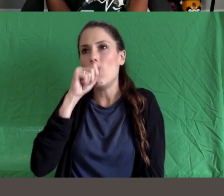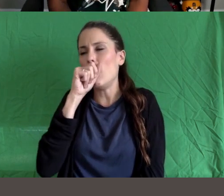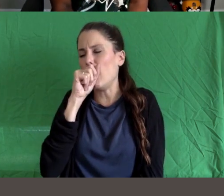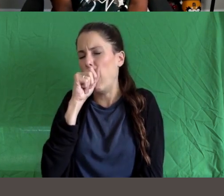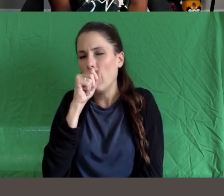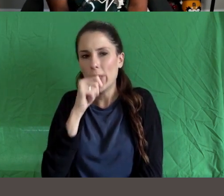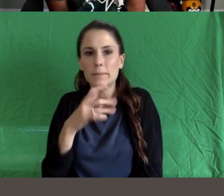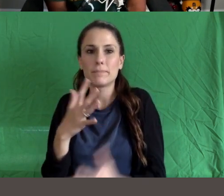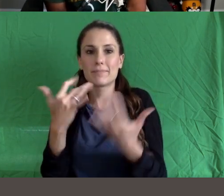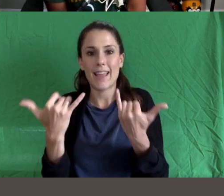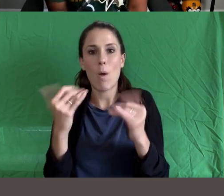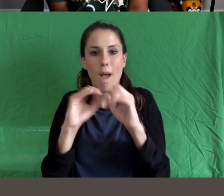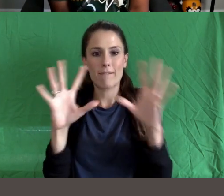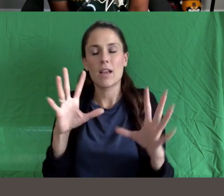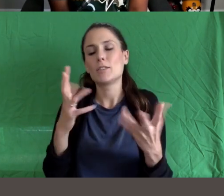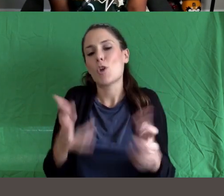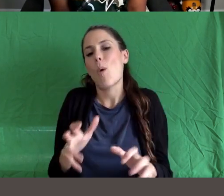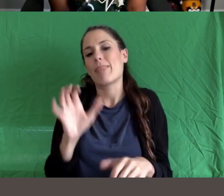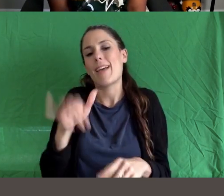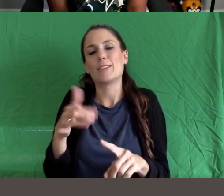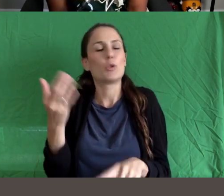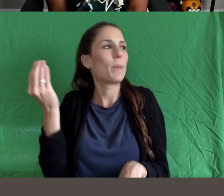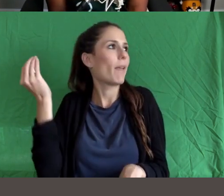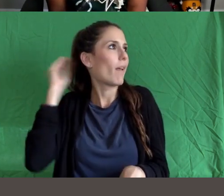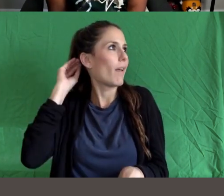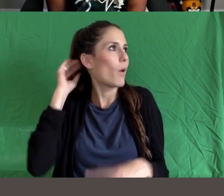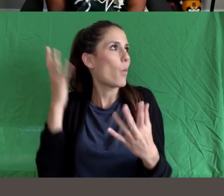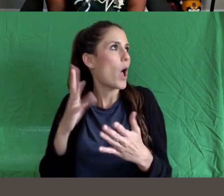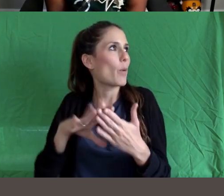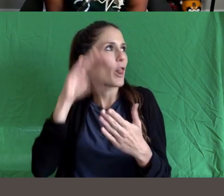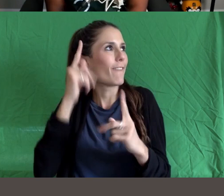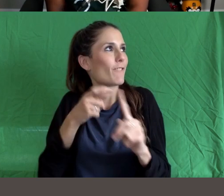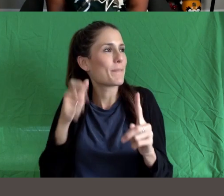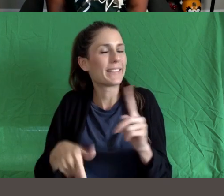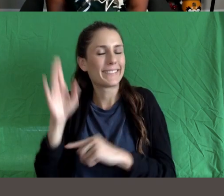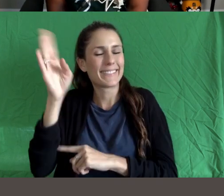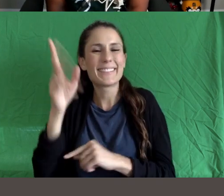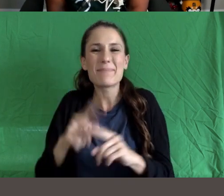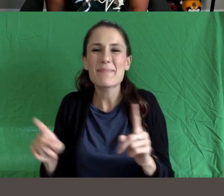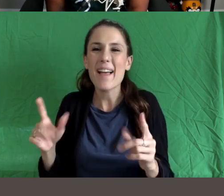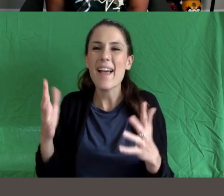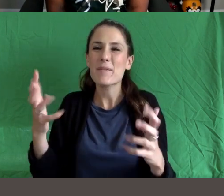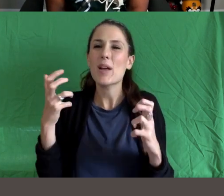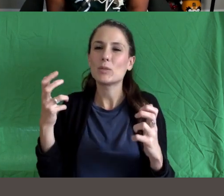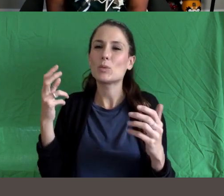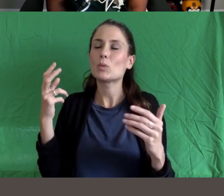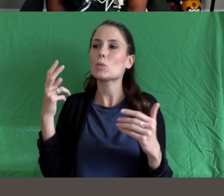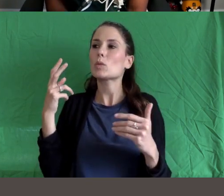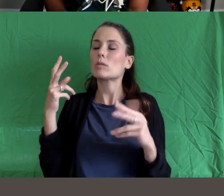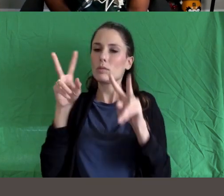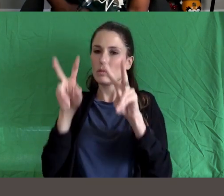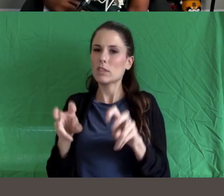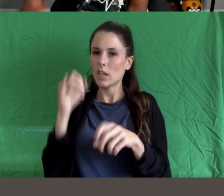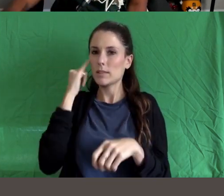obviously I don't want that to be the takeaway, but I do want to look at the idea that racers